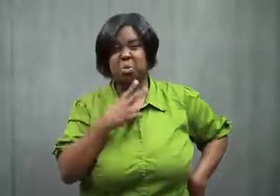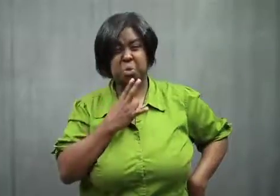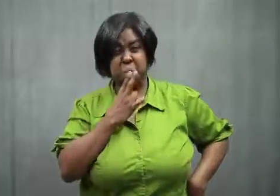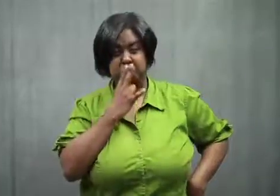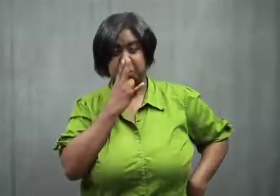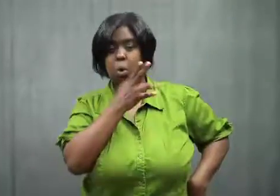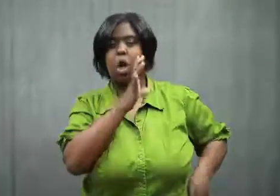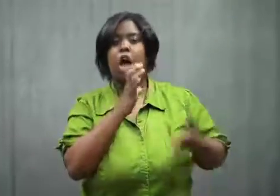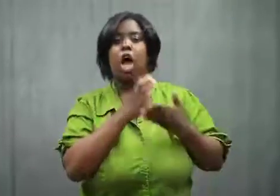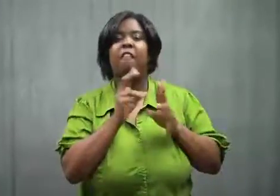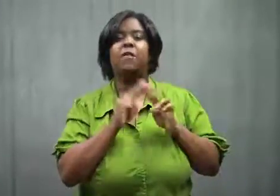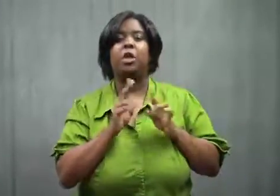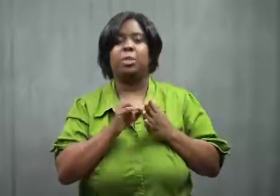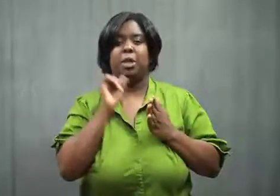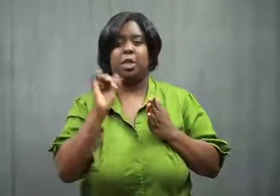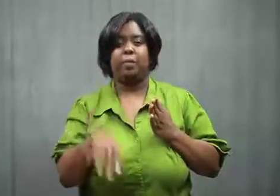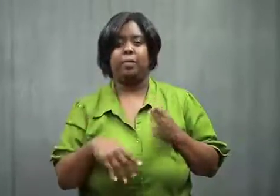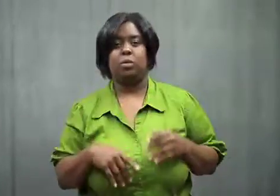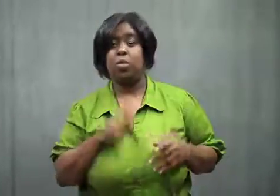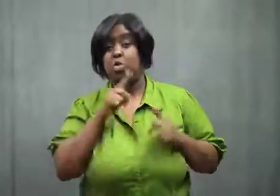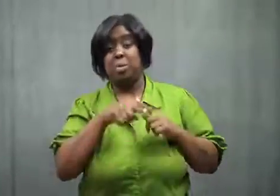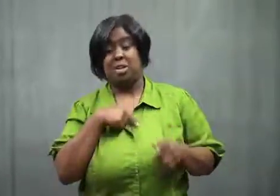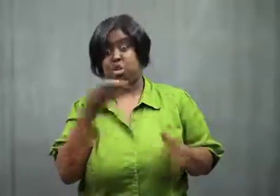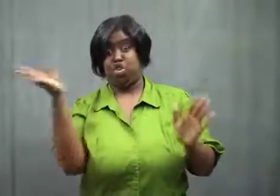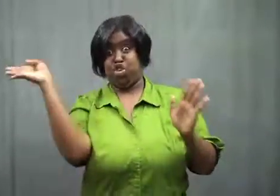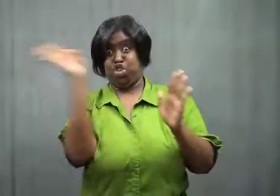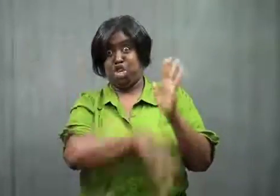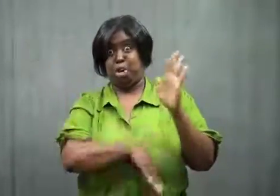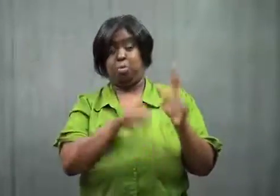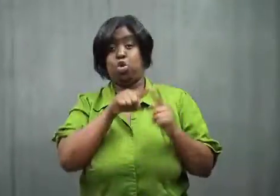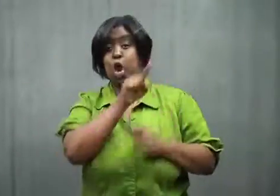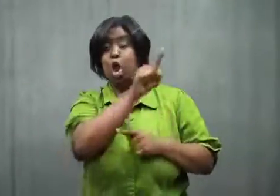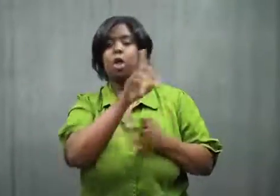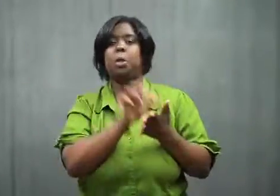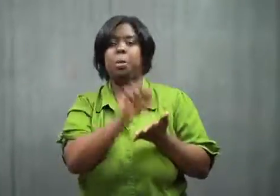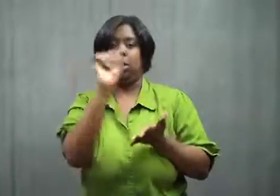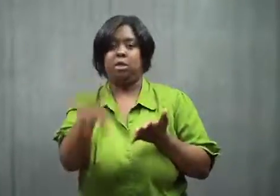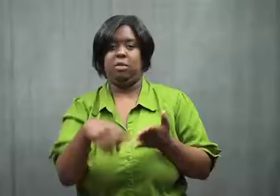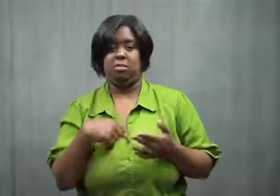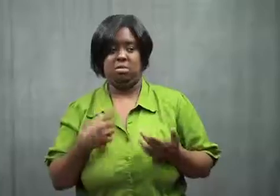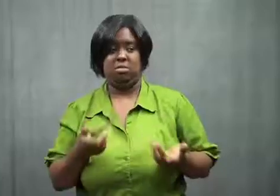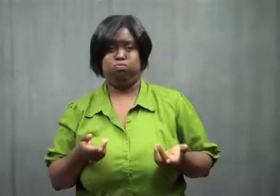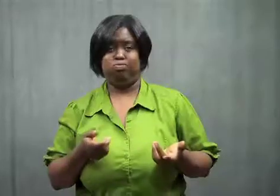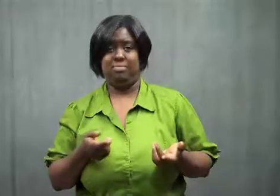I thought, "What a snoot." Her car was very expensive.